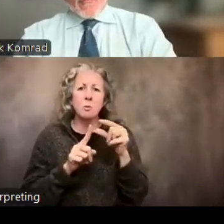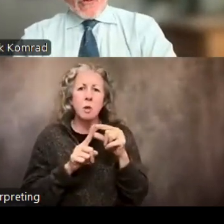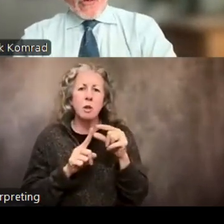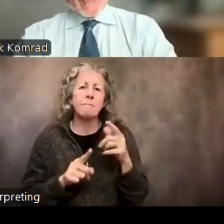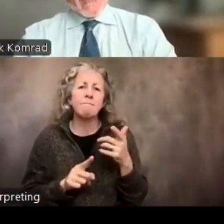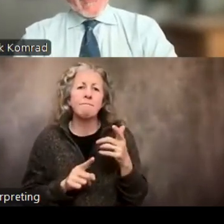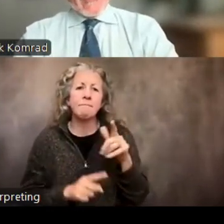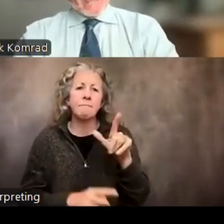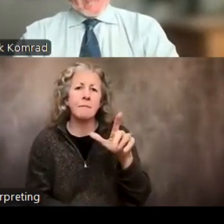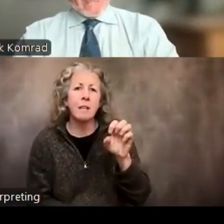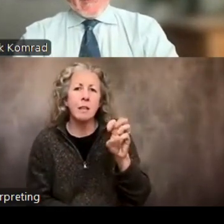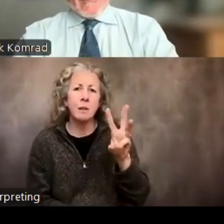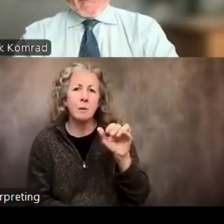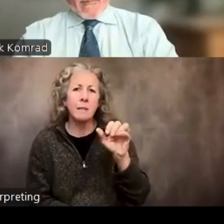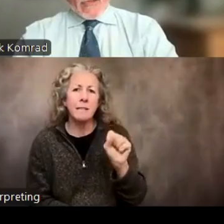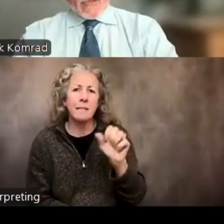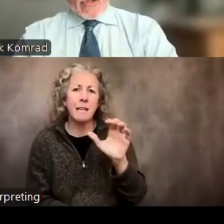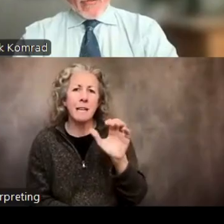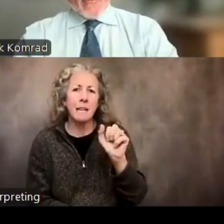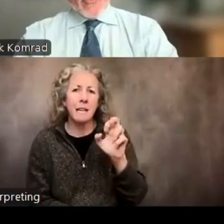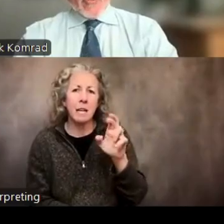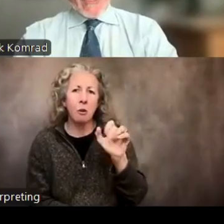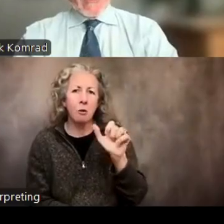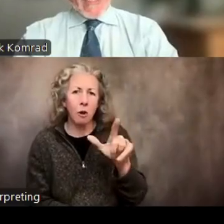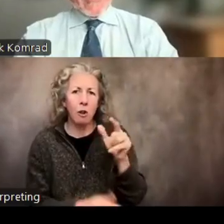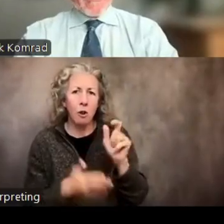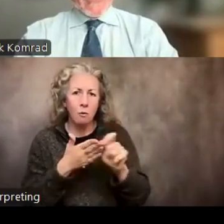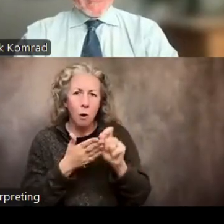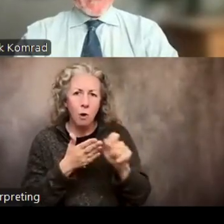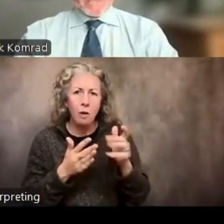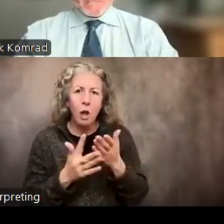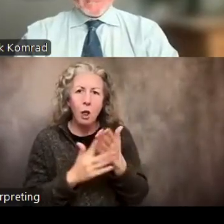wrote in through the looking glass, Humpty. Dumpty says a